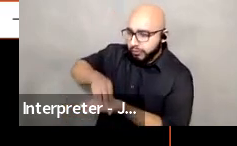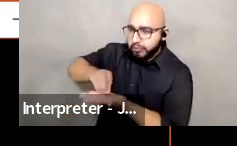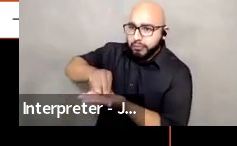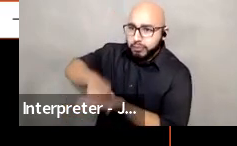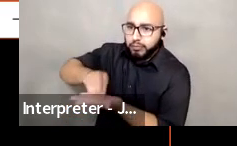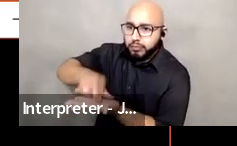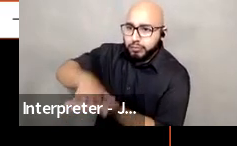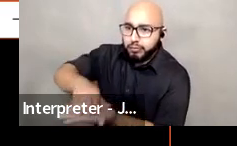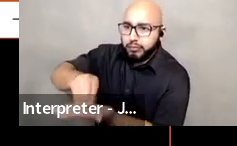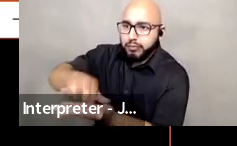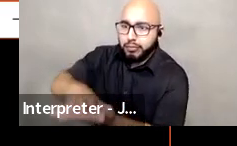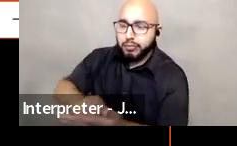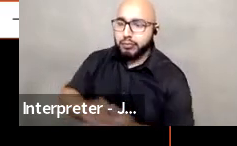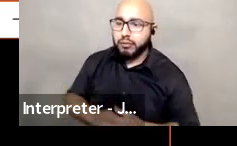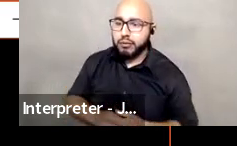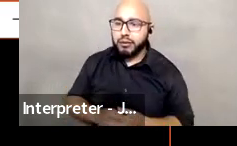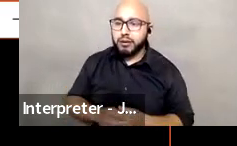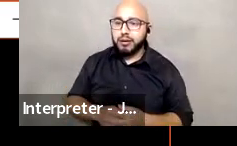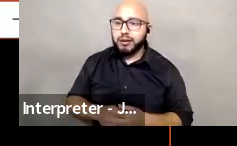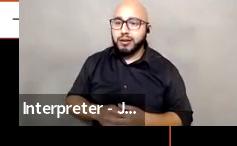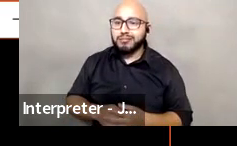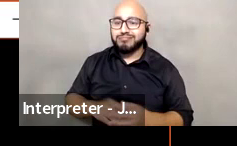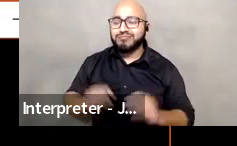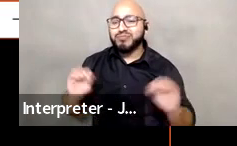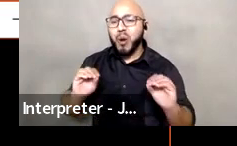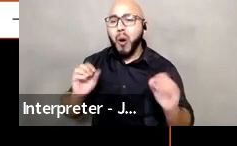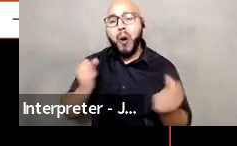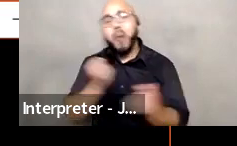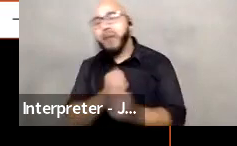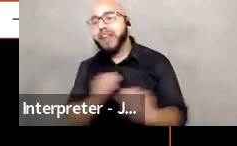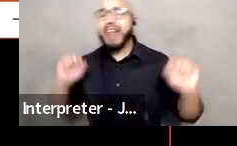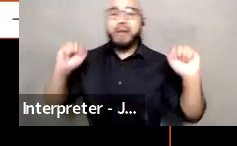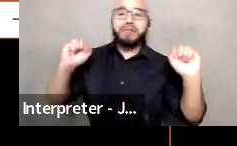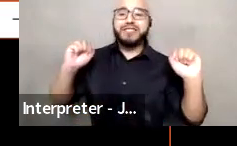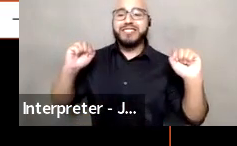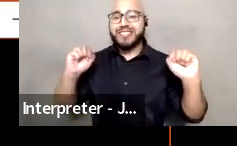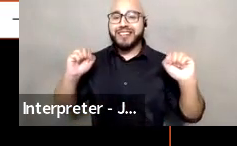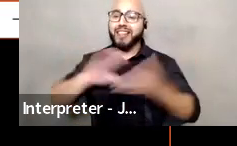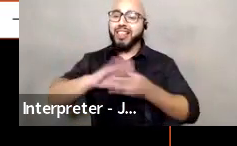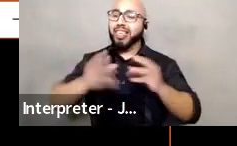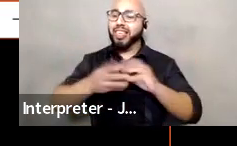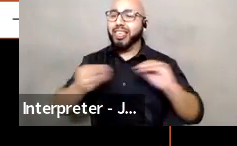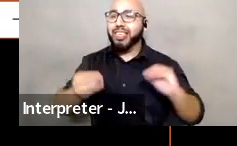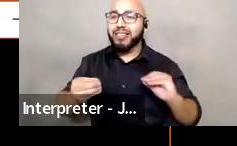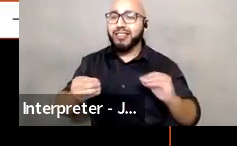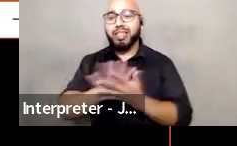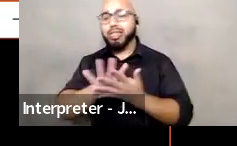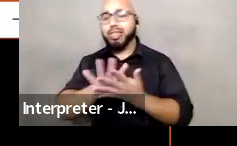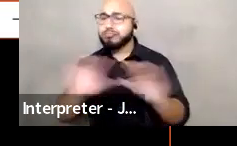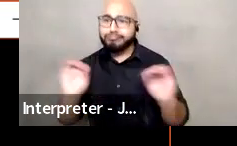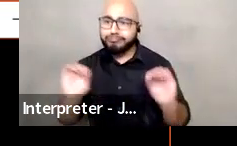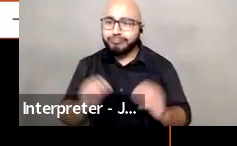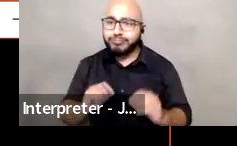Any of that redemption narrative kind of reconstruction story. Notice what he says here.